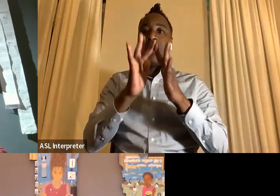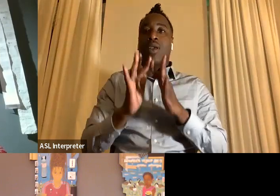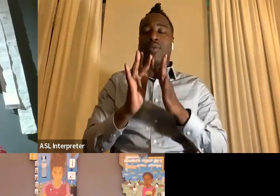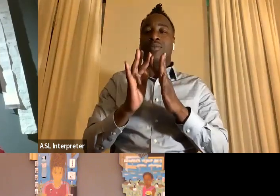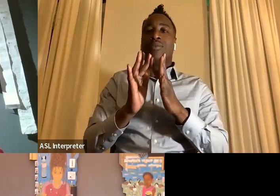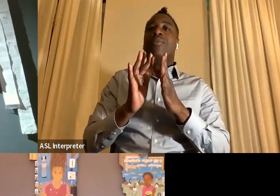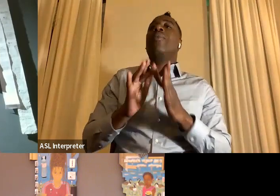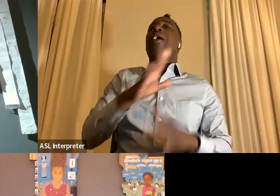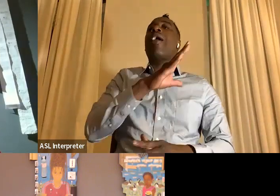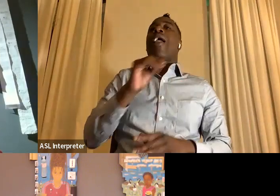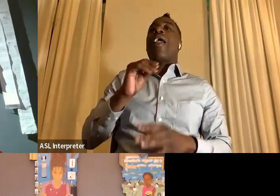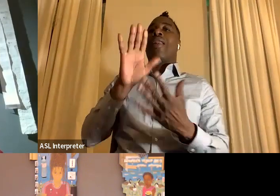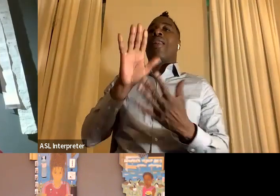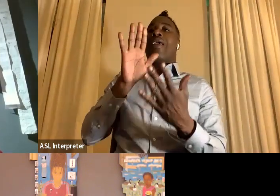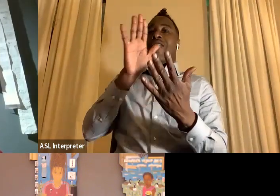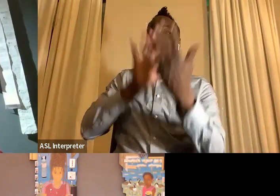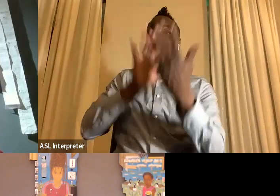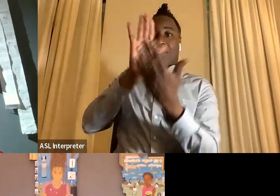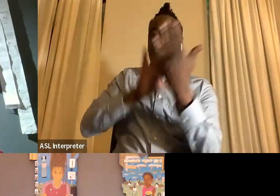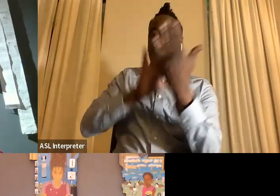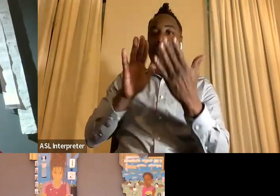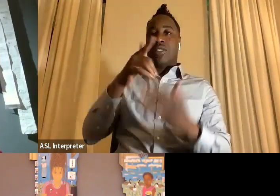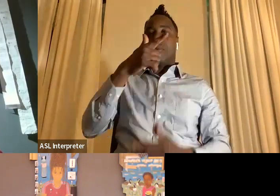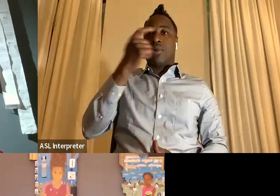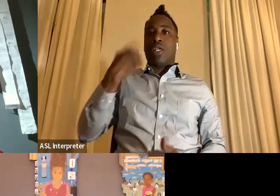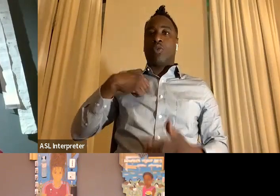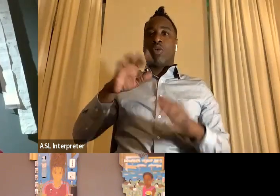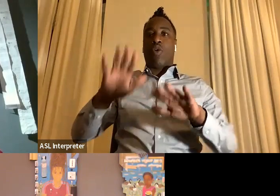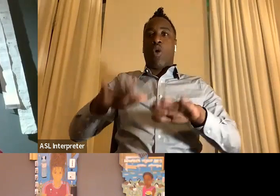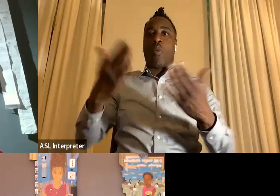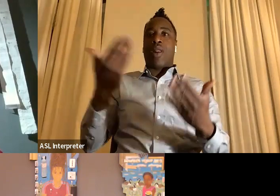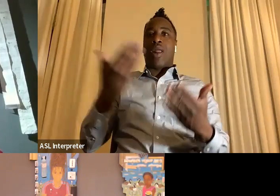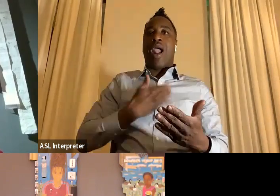since we have opened our 208 year old building.